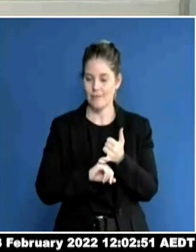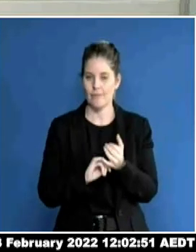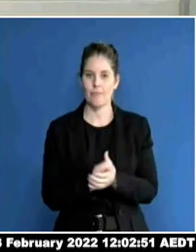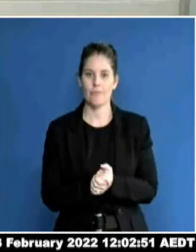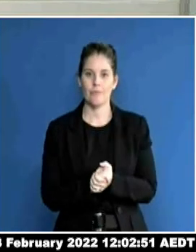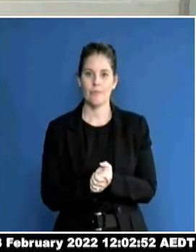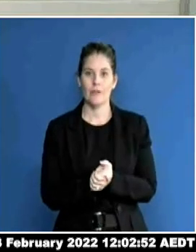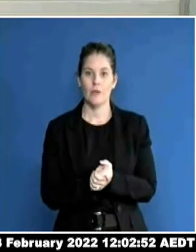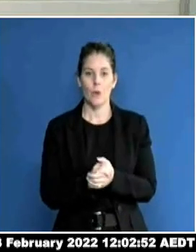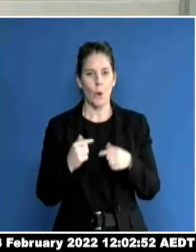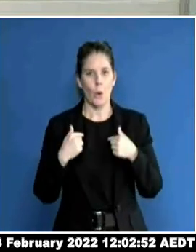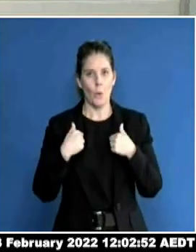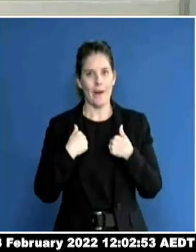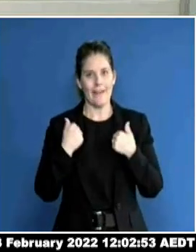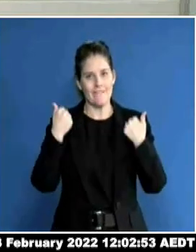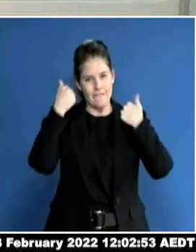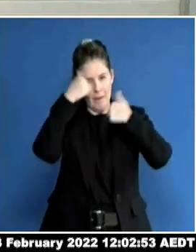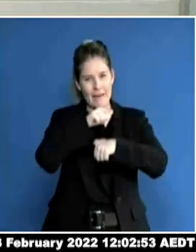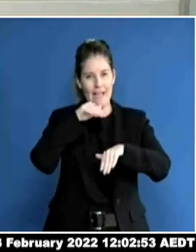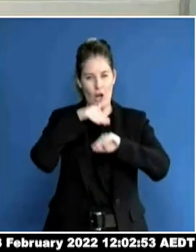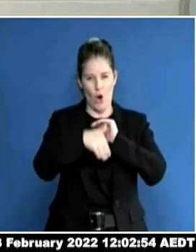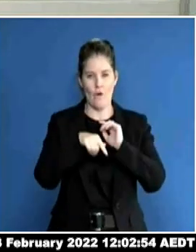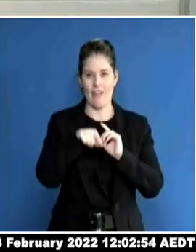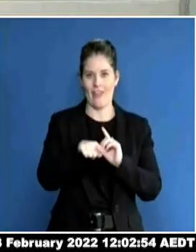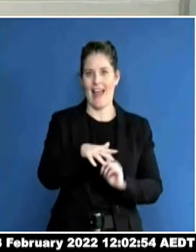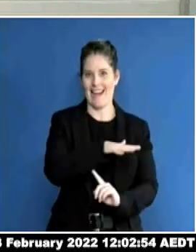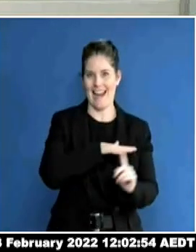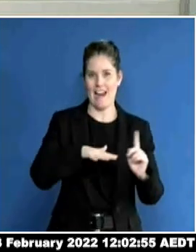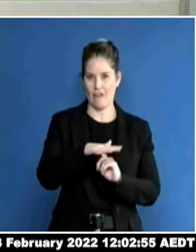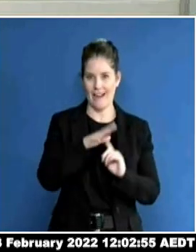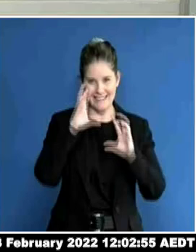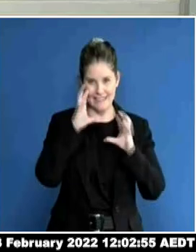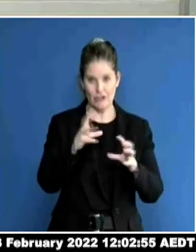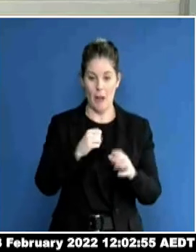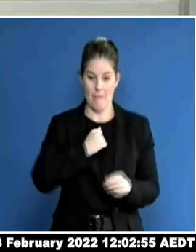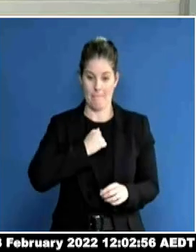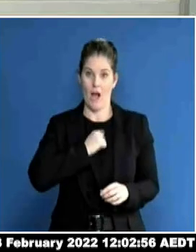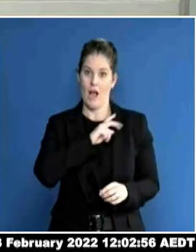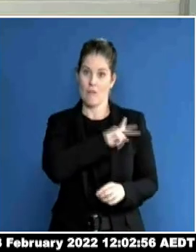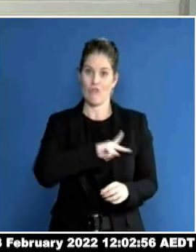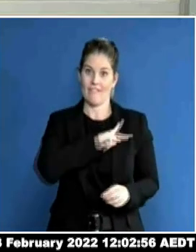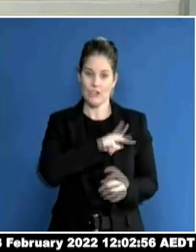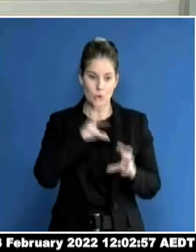My professional interest is in employment, so I do follow the DES system, and then when it